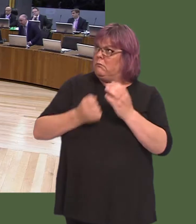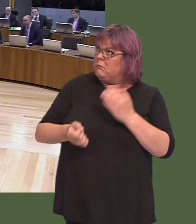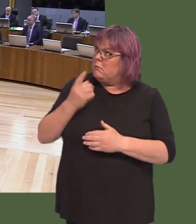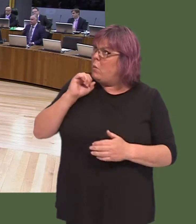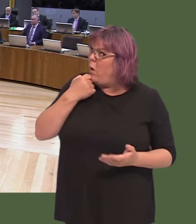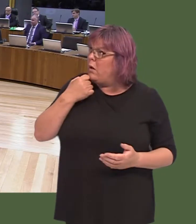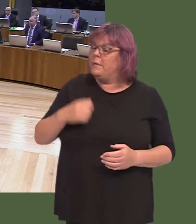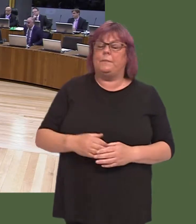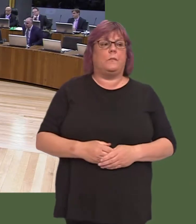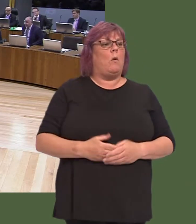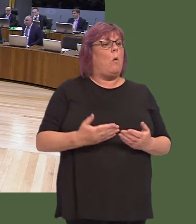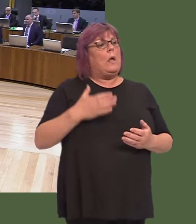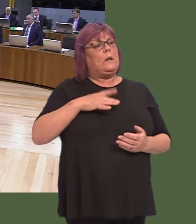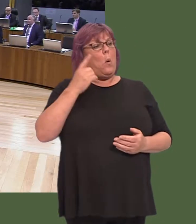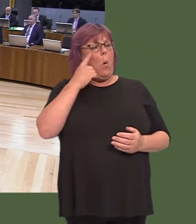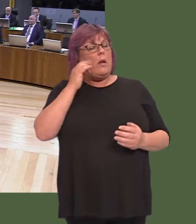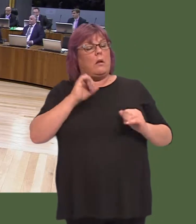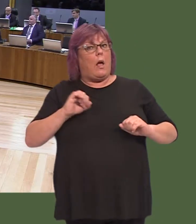Carwyn Jones AM: Well, the first thing we have to see is how much money we'll actually